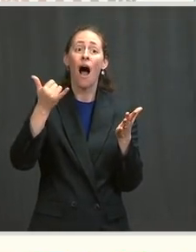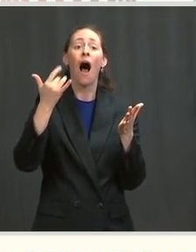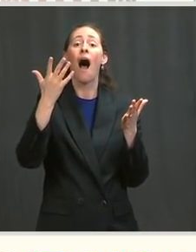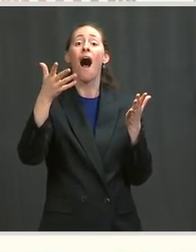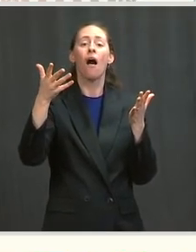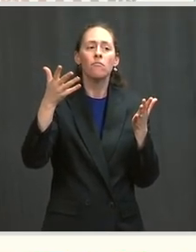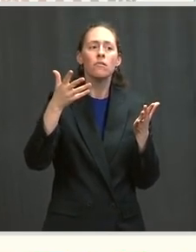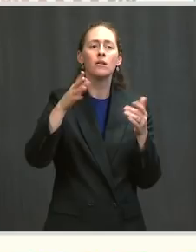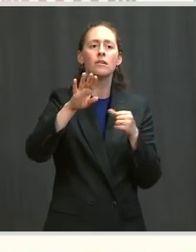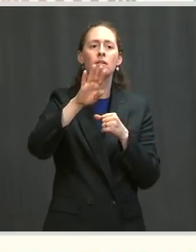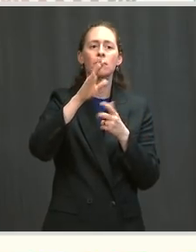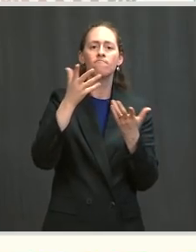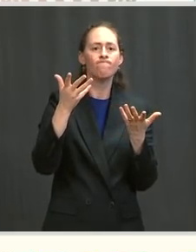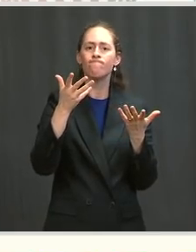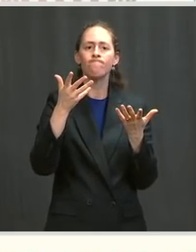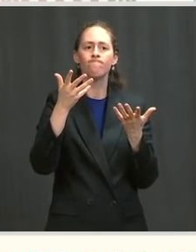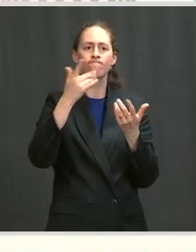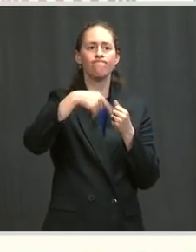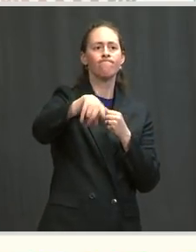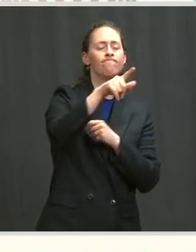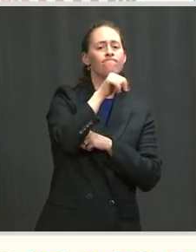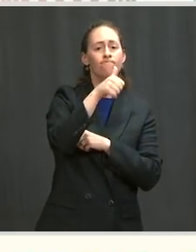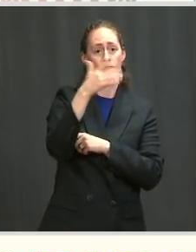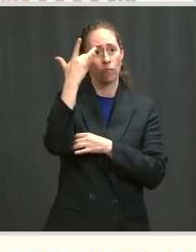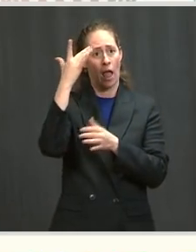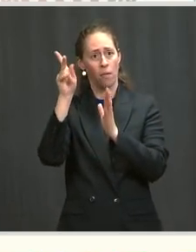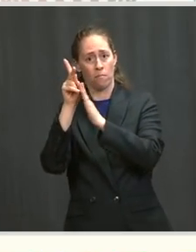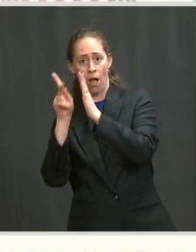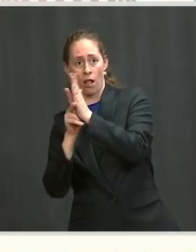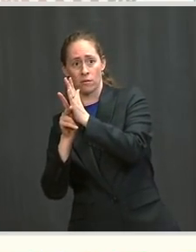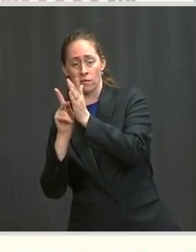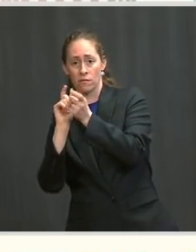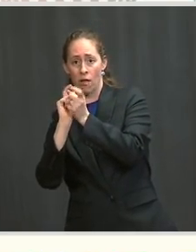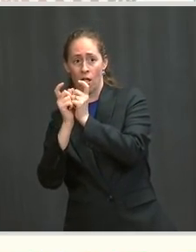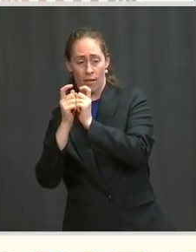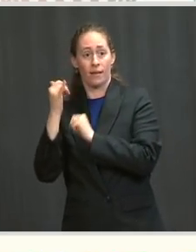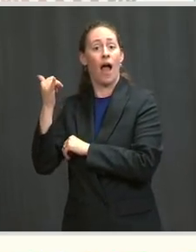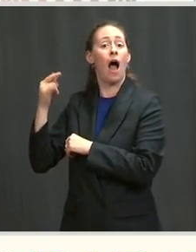And when it comes to policy, the Biden Harris administration is working for that better America every day,